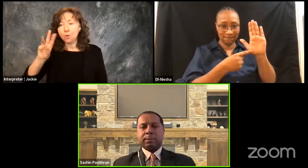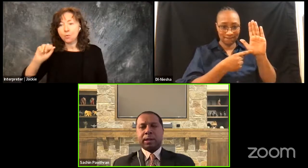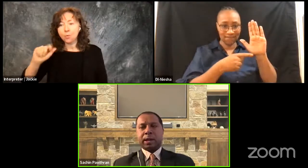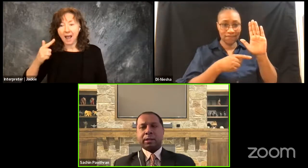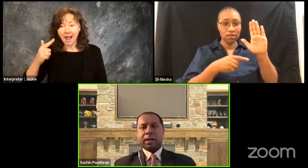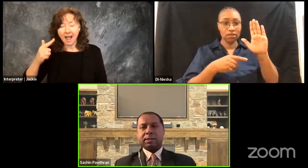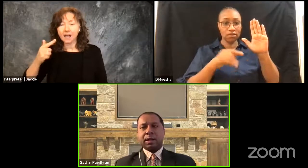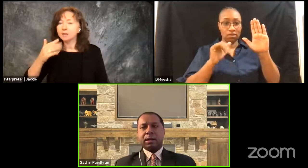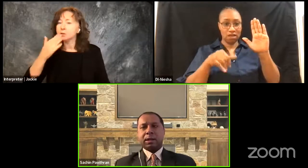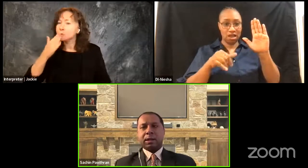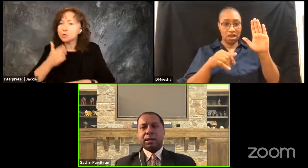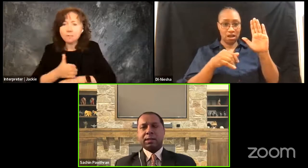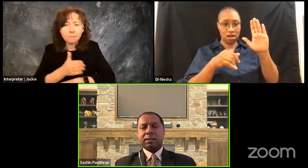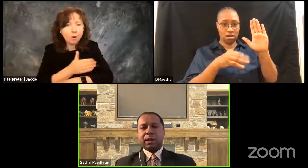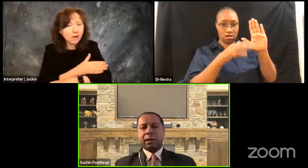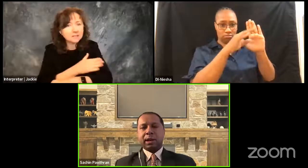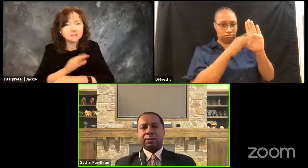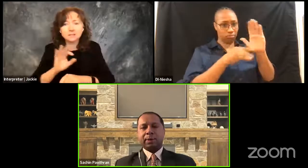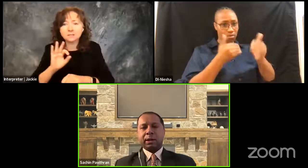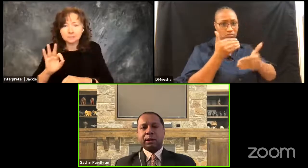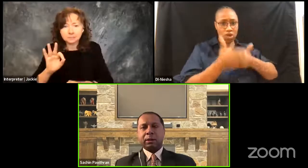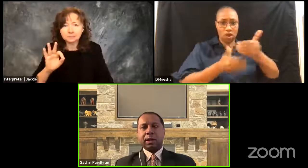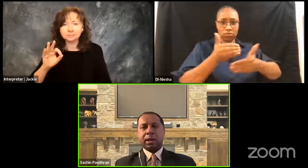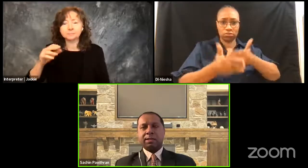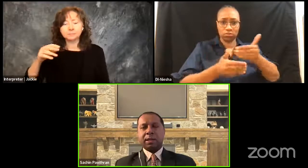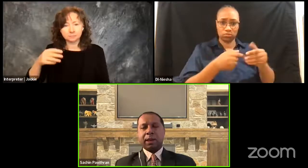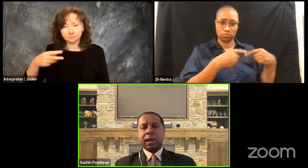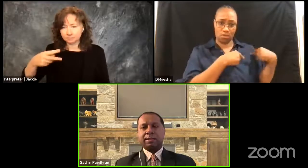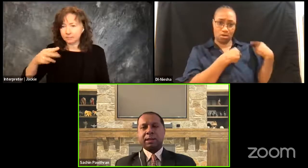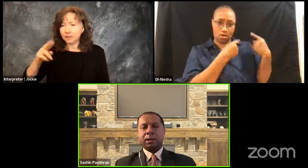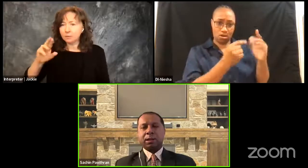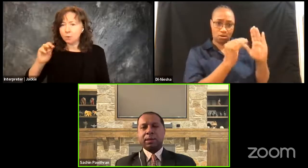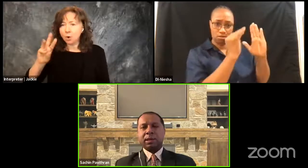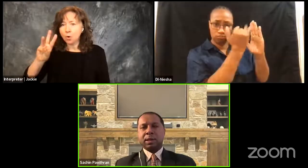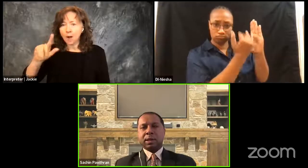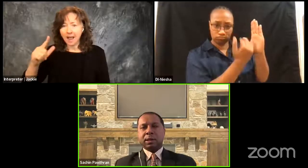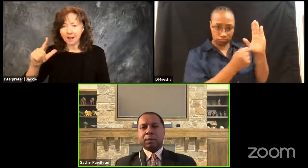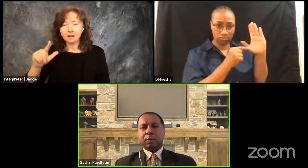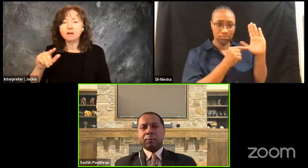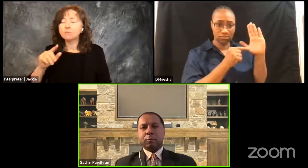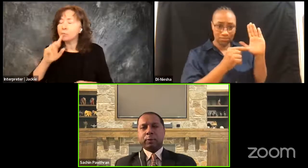(PROWAG) that is the highest private, I have said always.